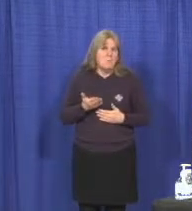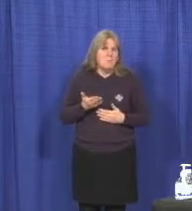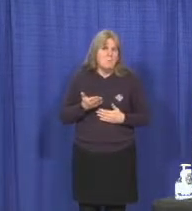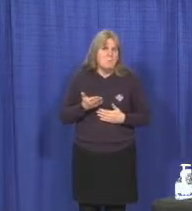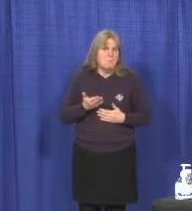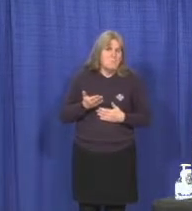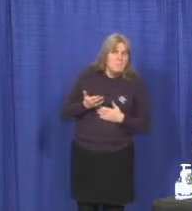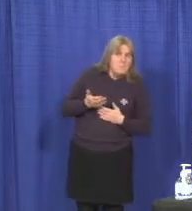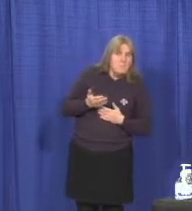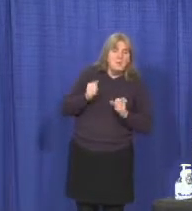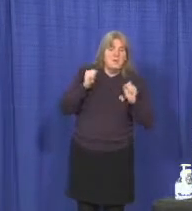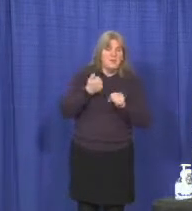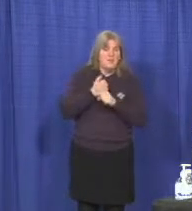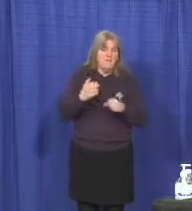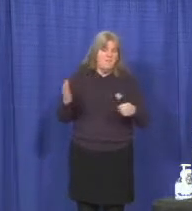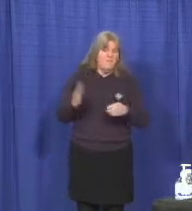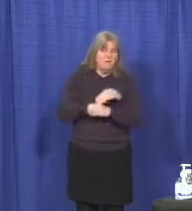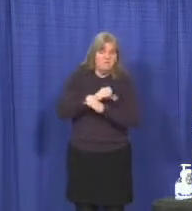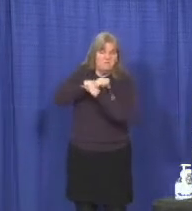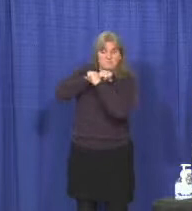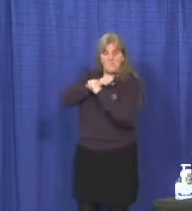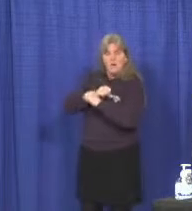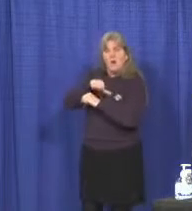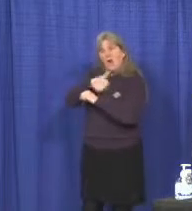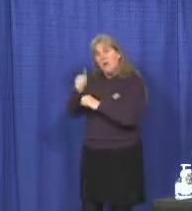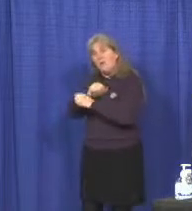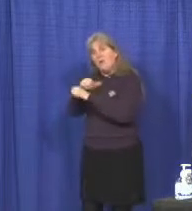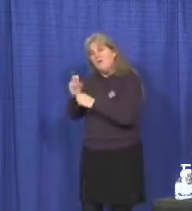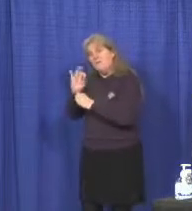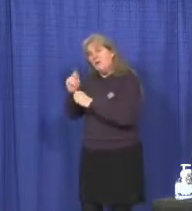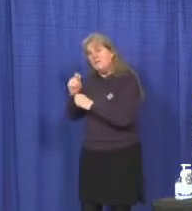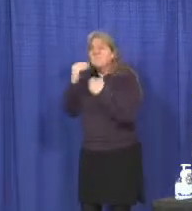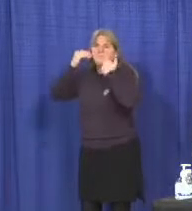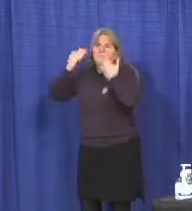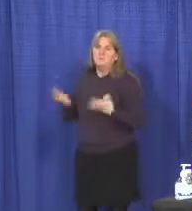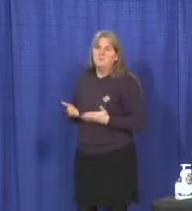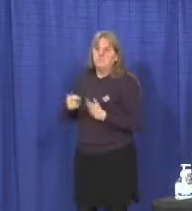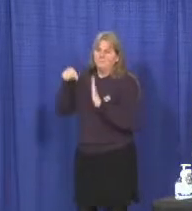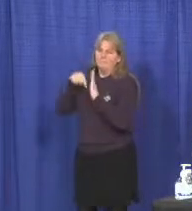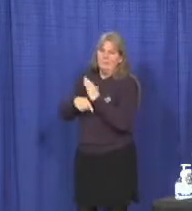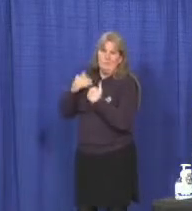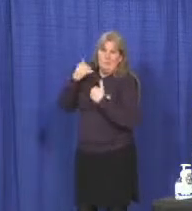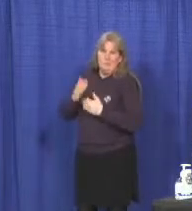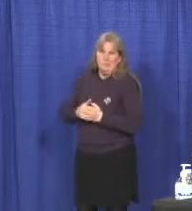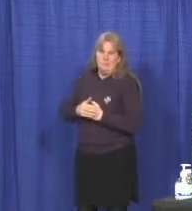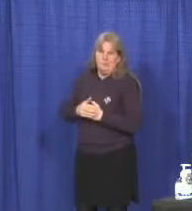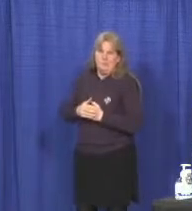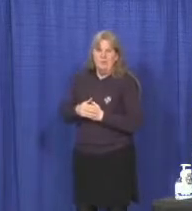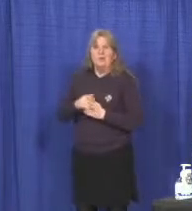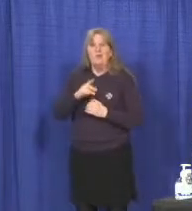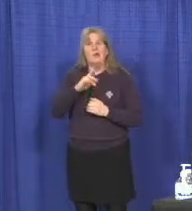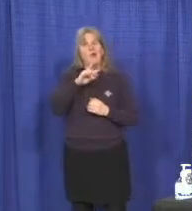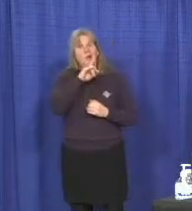works and we know that with 90 to 95 percent real-world